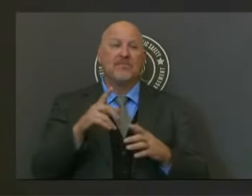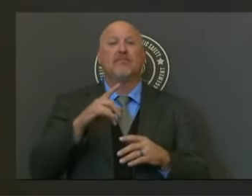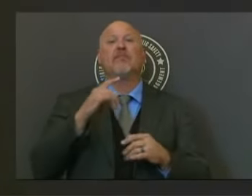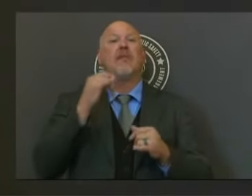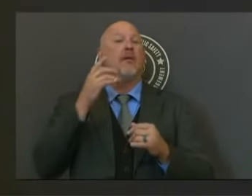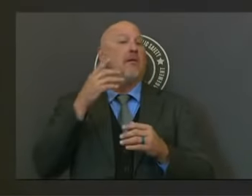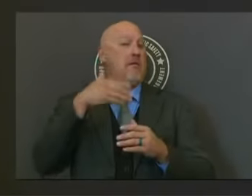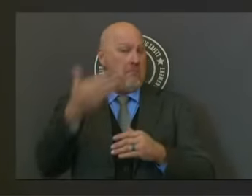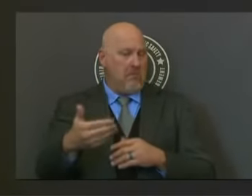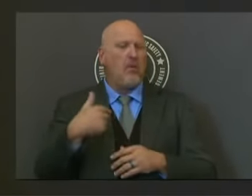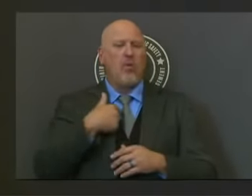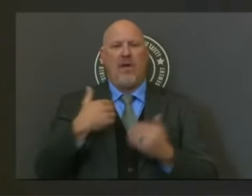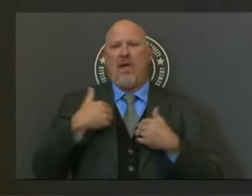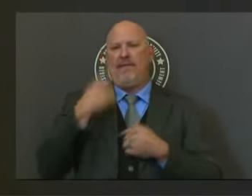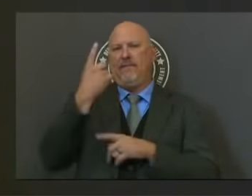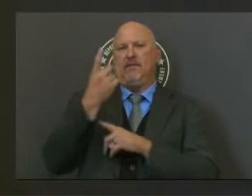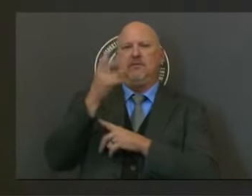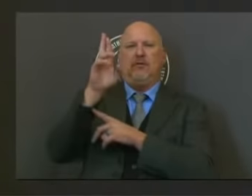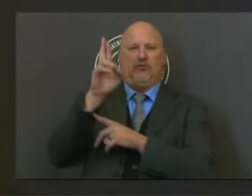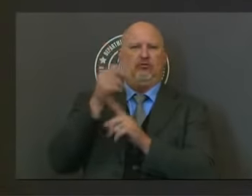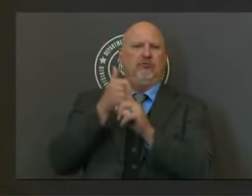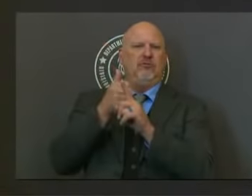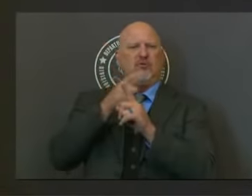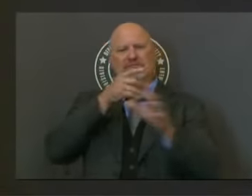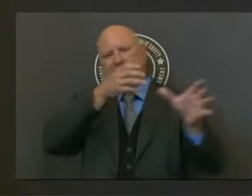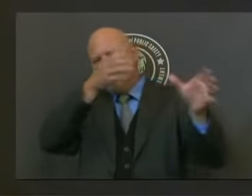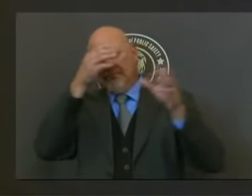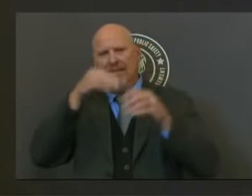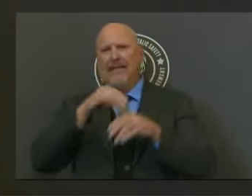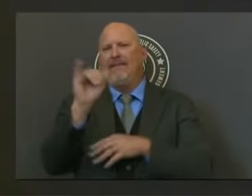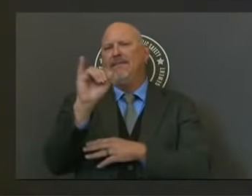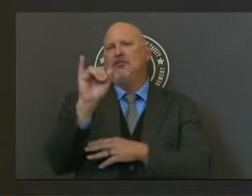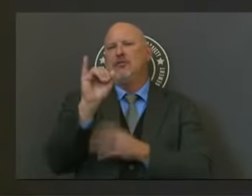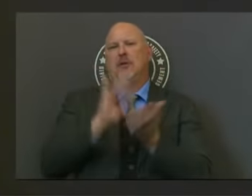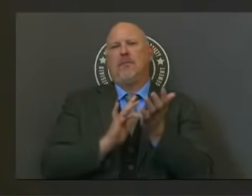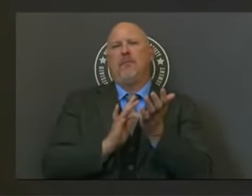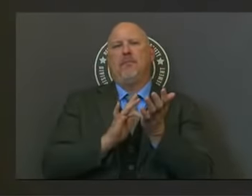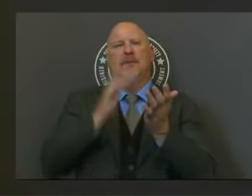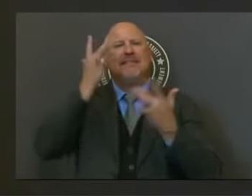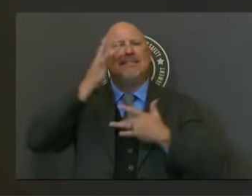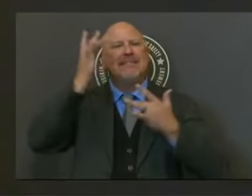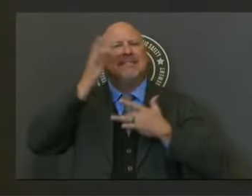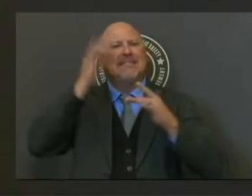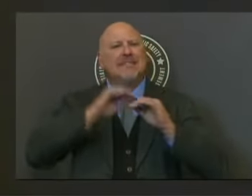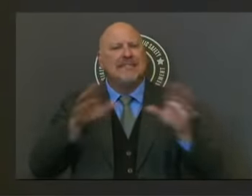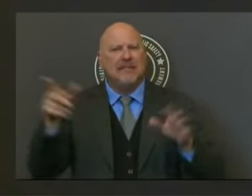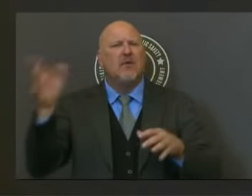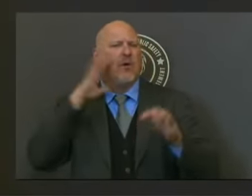on Y. and mask works and and